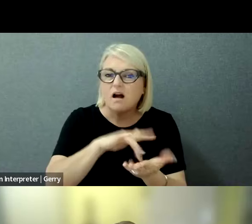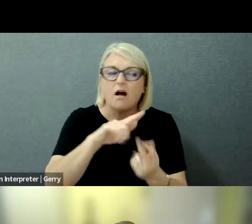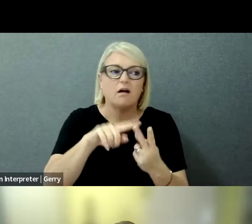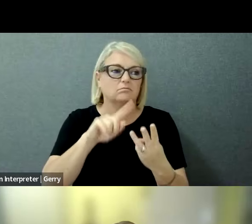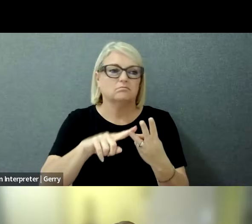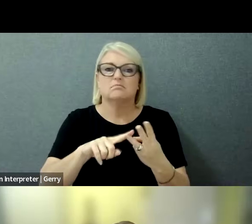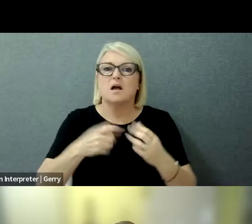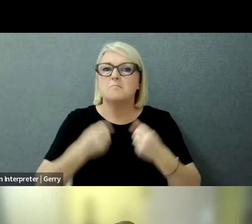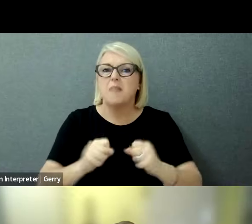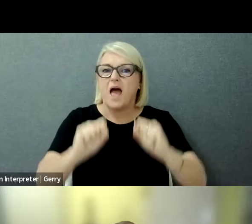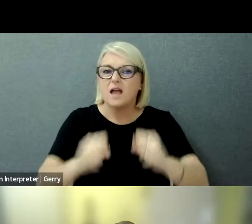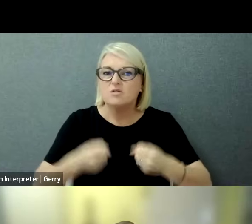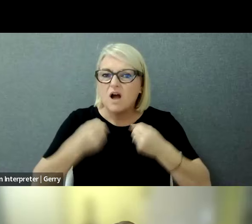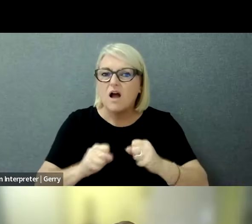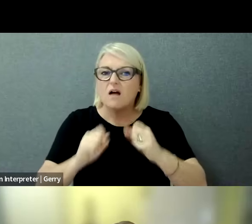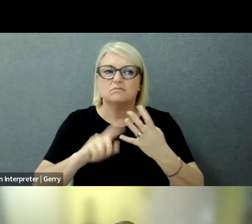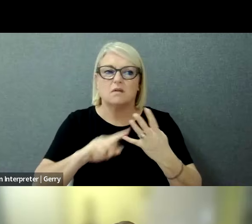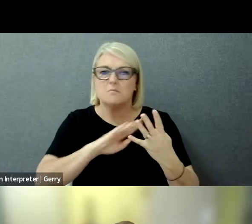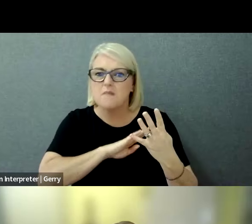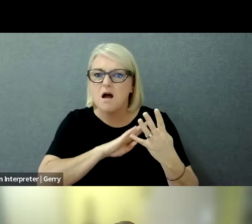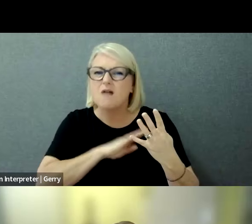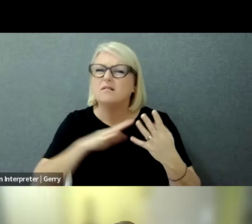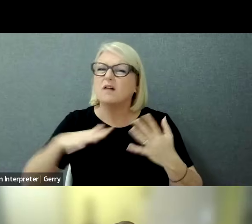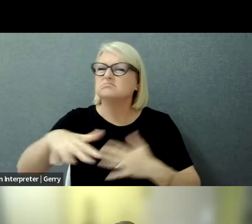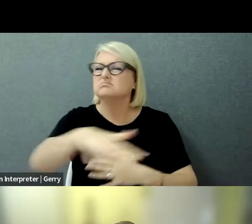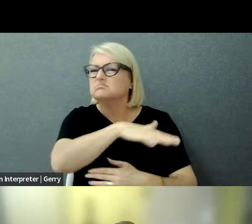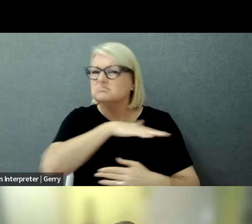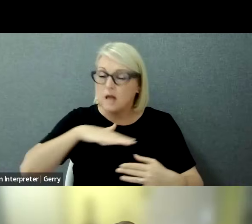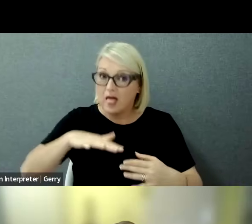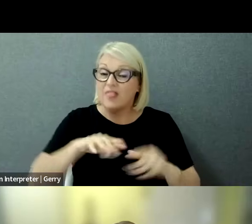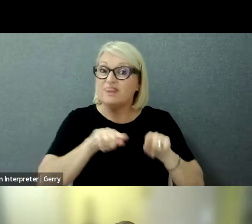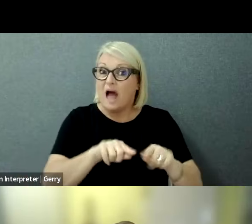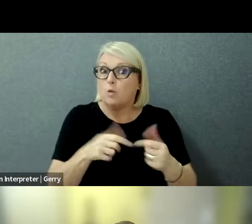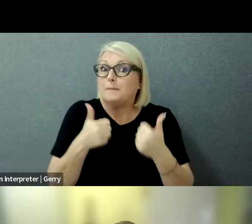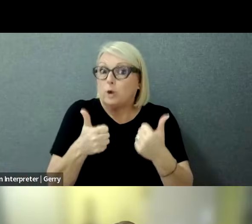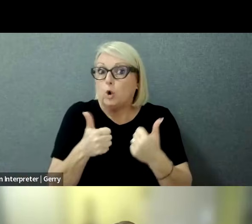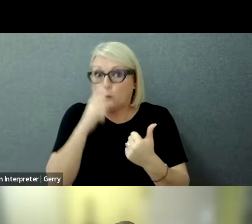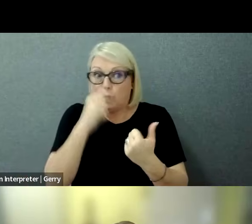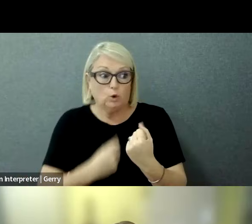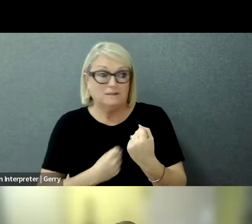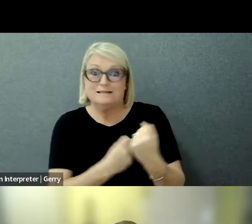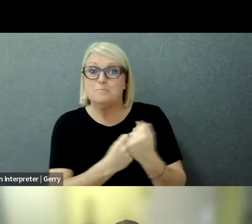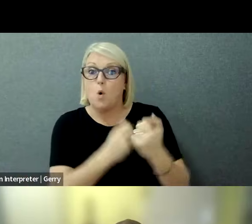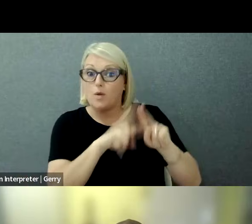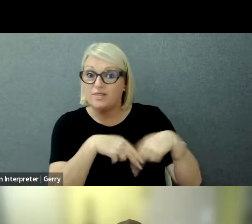et cetera, was a fantastic way to be able to support these families. And the model that we used